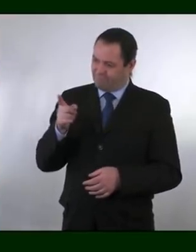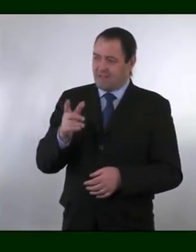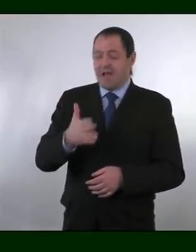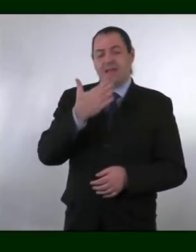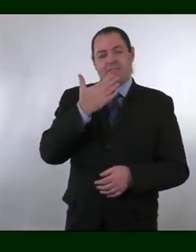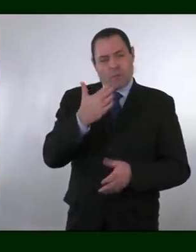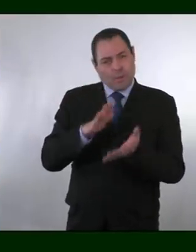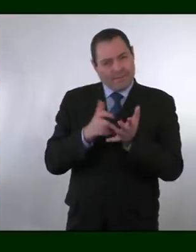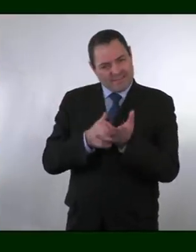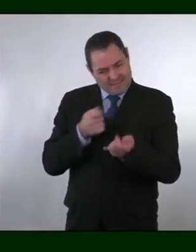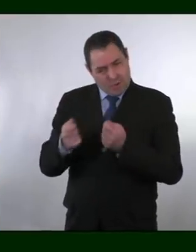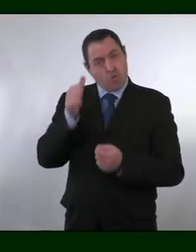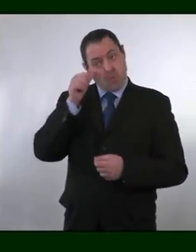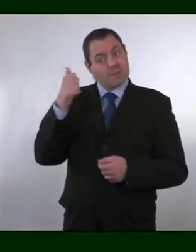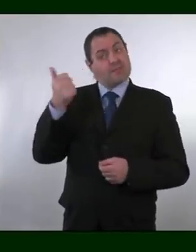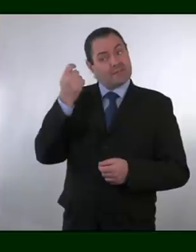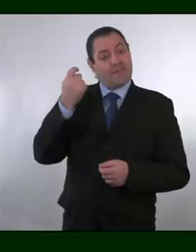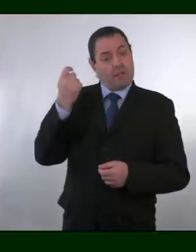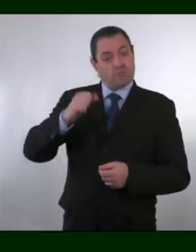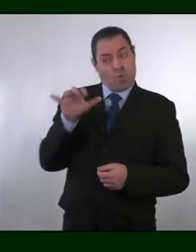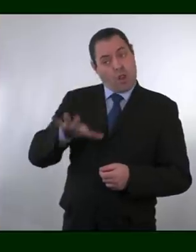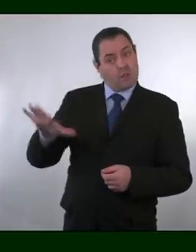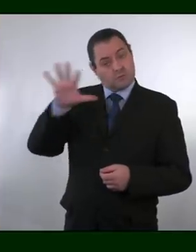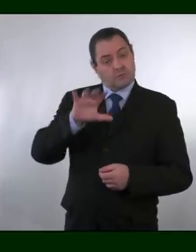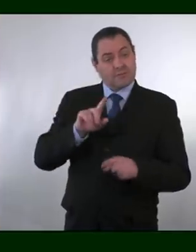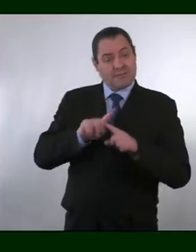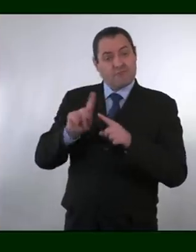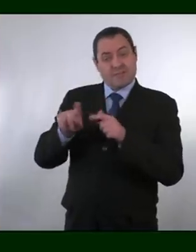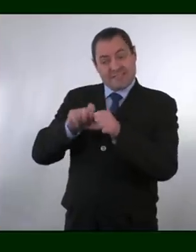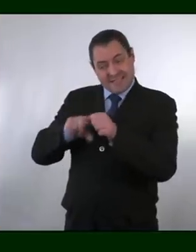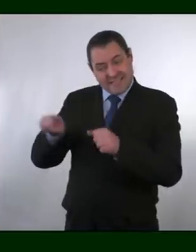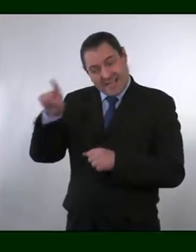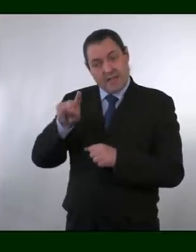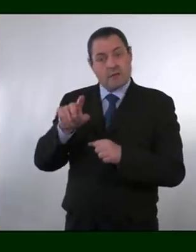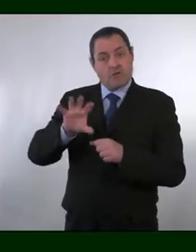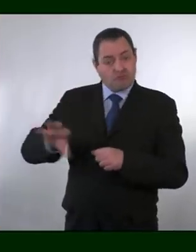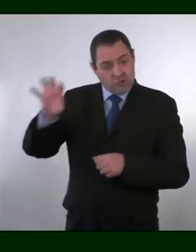success we have seen across Scotland through city region and growth deals. Moray is set to benefit